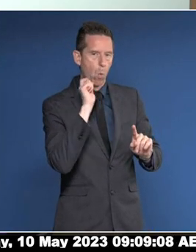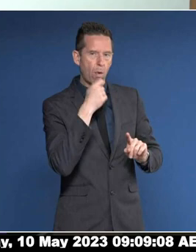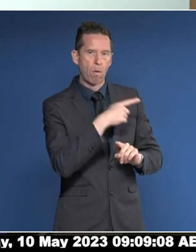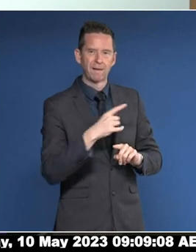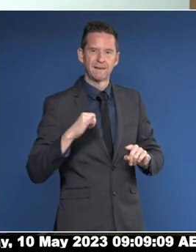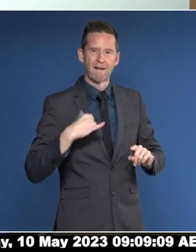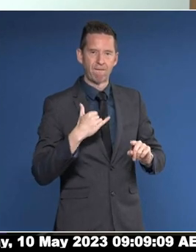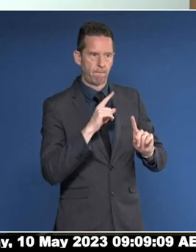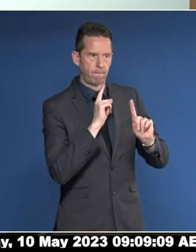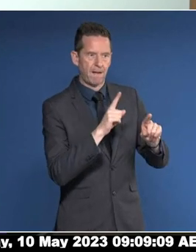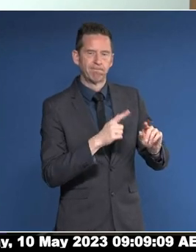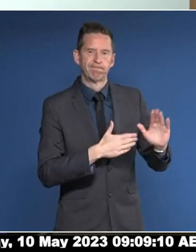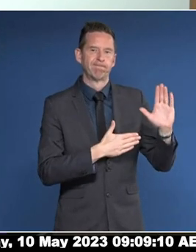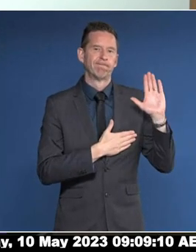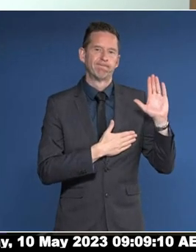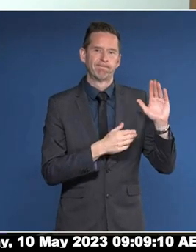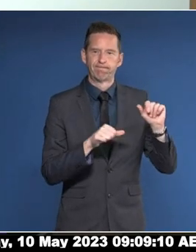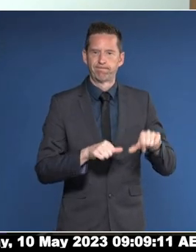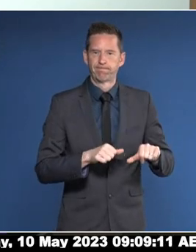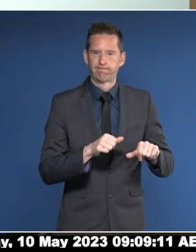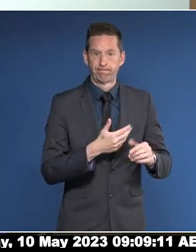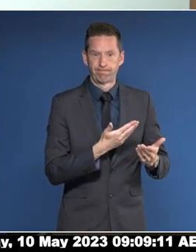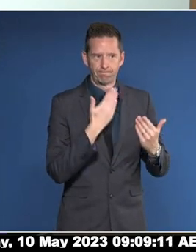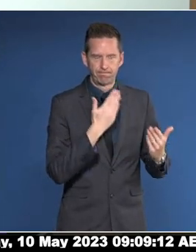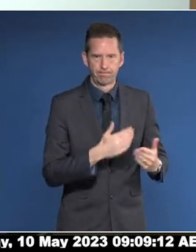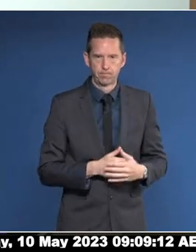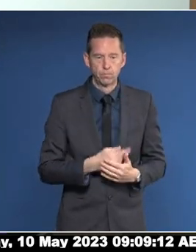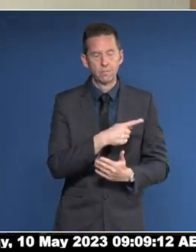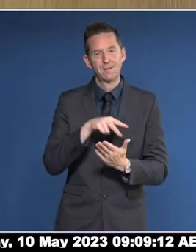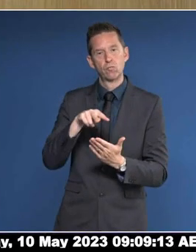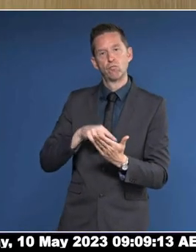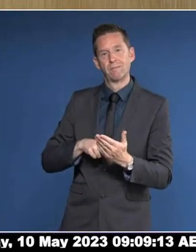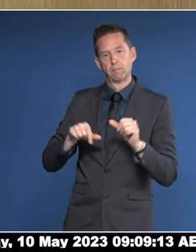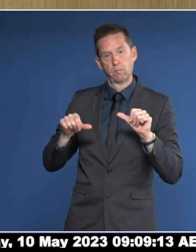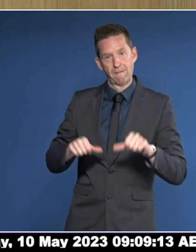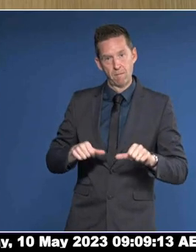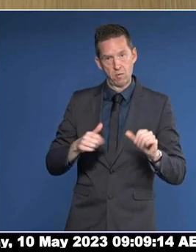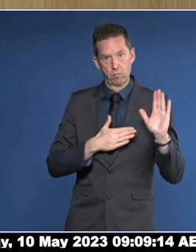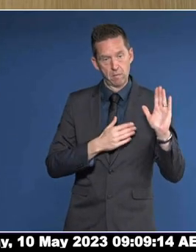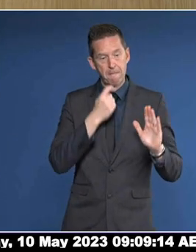administer the affirmation. Thank you. THE ASSOCIATE: I will read you the affirmation. At the end, please say yes or I do.